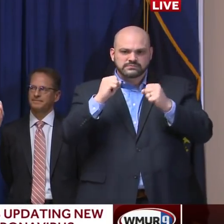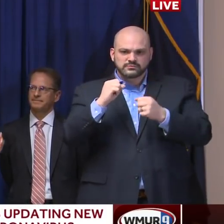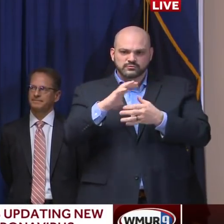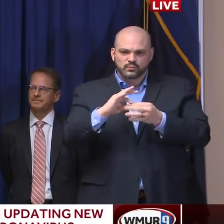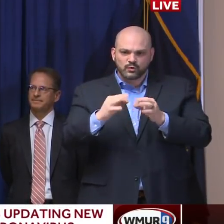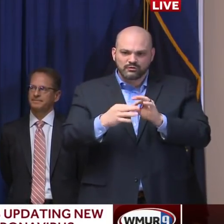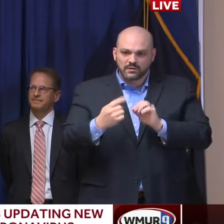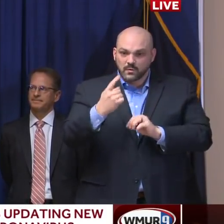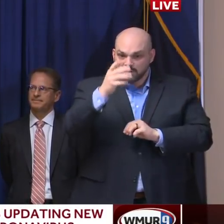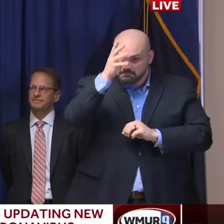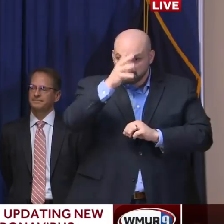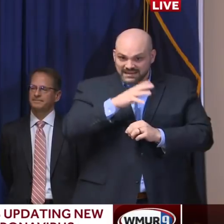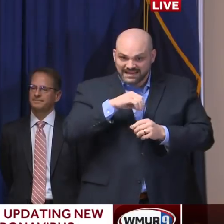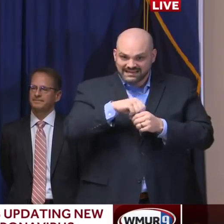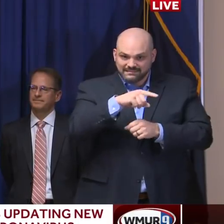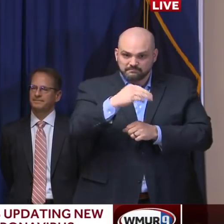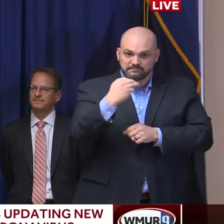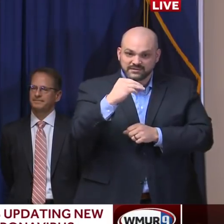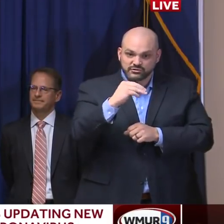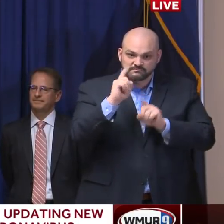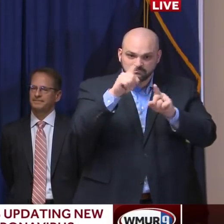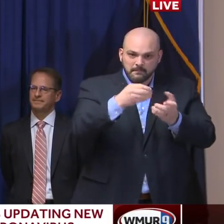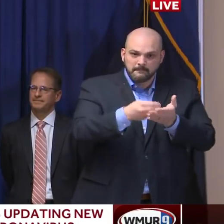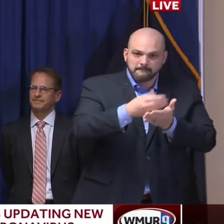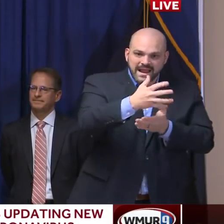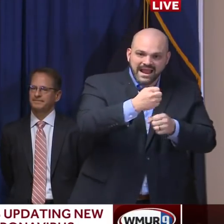AT THE END OF THE DAY, THERE ARE SOME AMAZING STORIES OUT THERE.